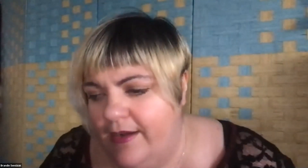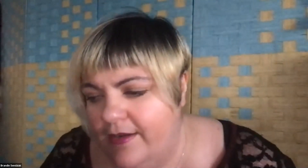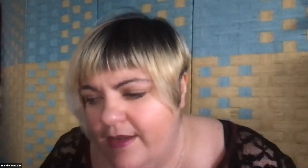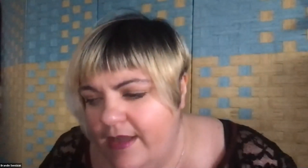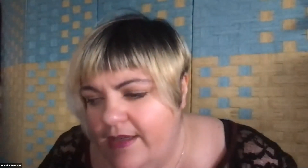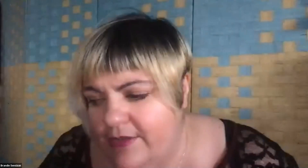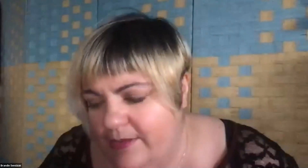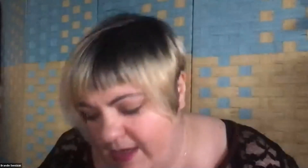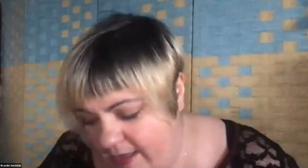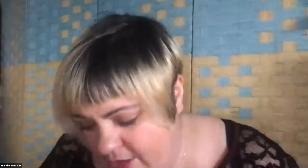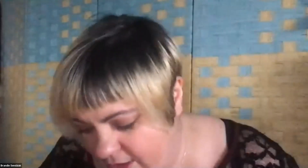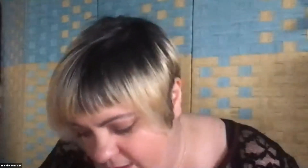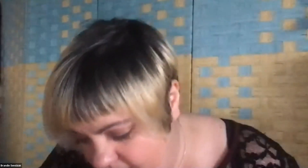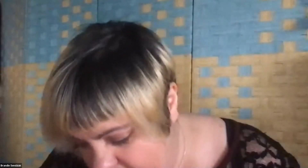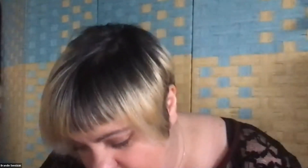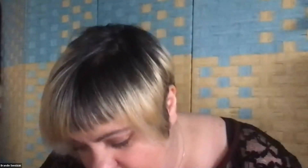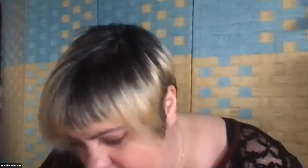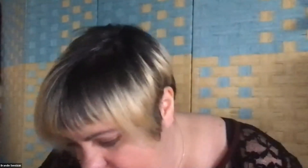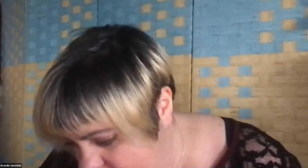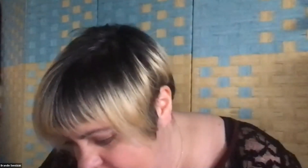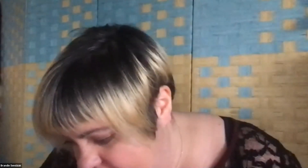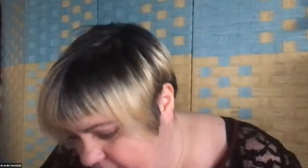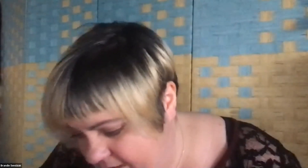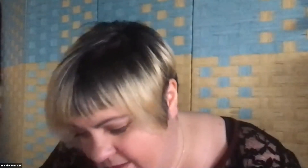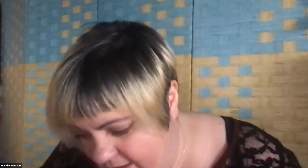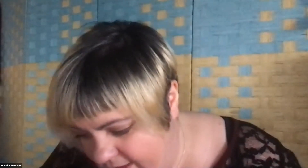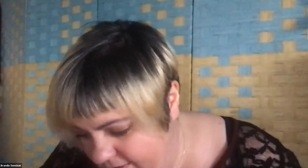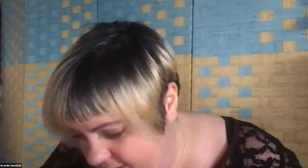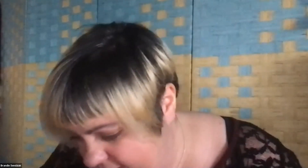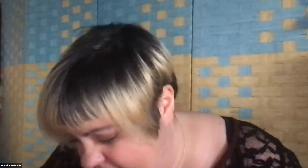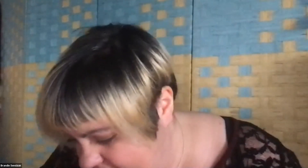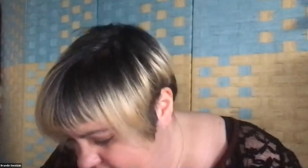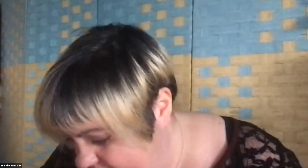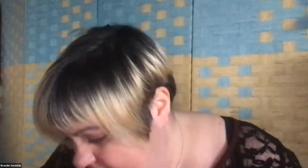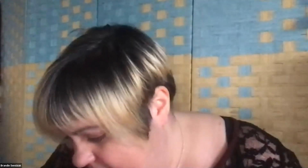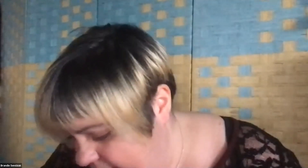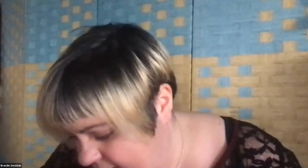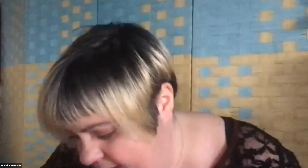that with -- with these unlawful and un-- this could